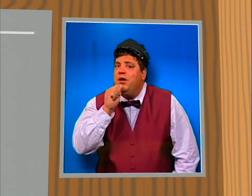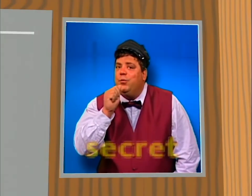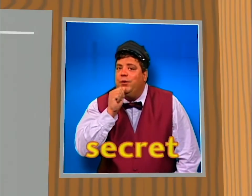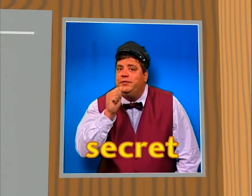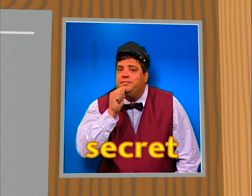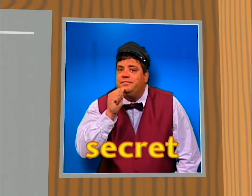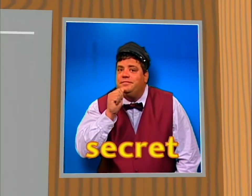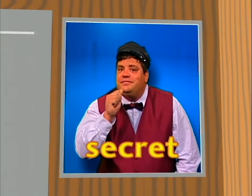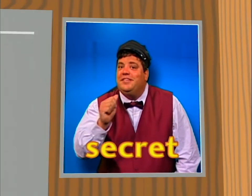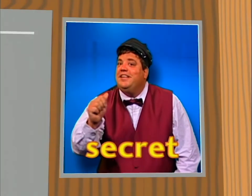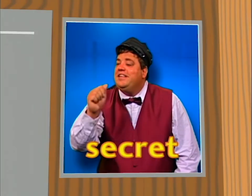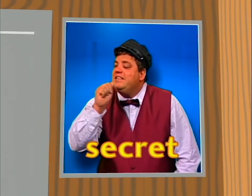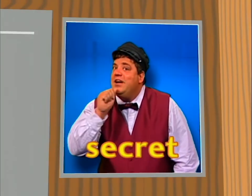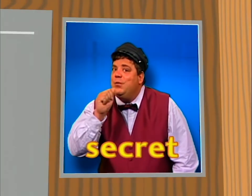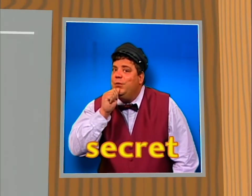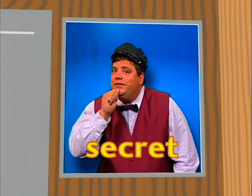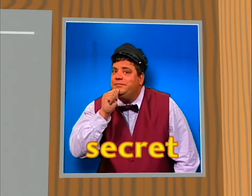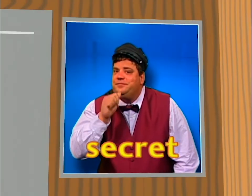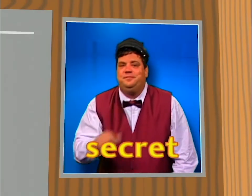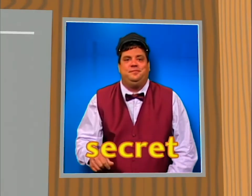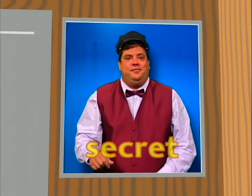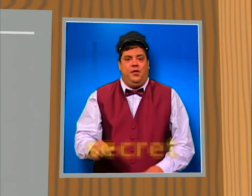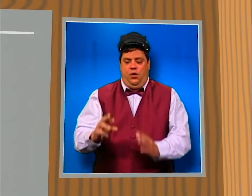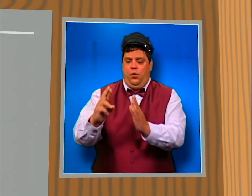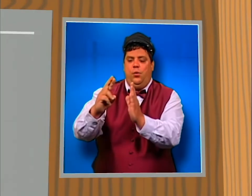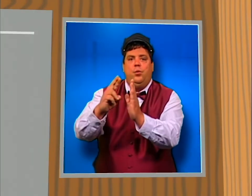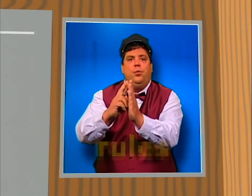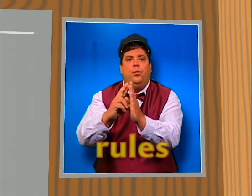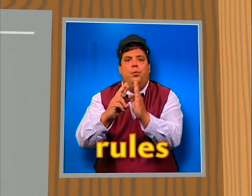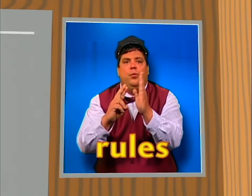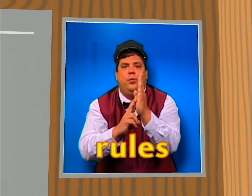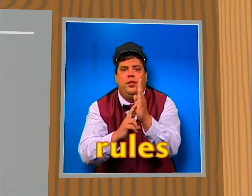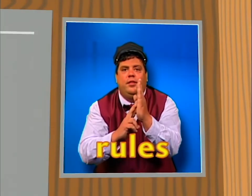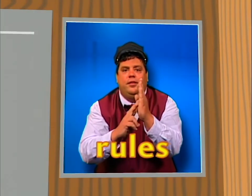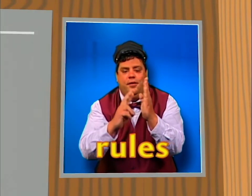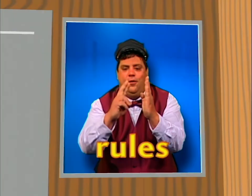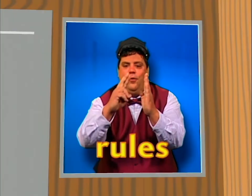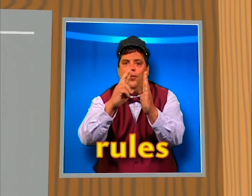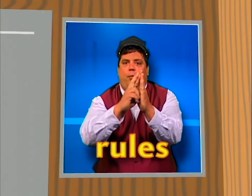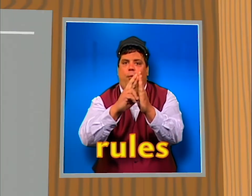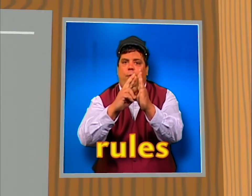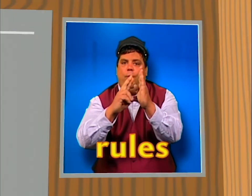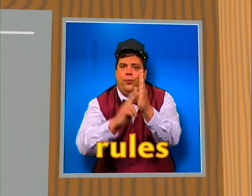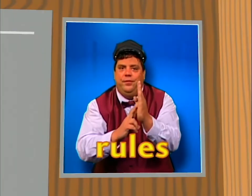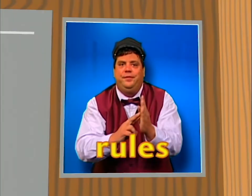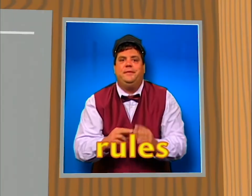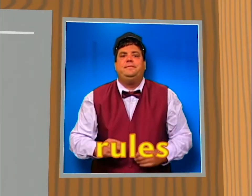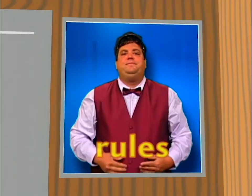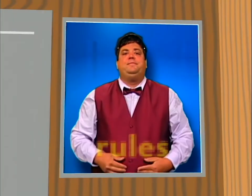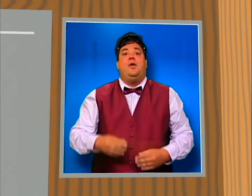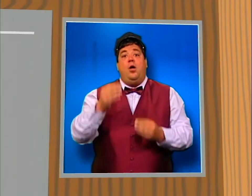LIE, JUST BELOW YOUR LIPS, LIE; TRUST, TRUST.